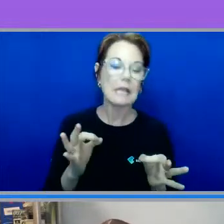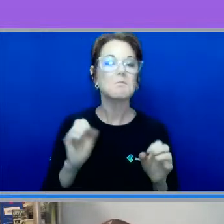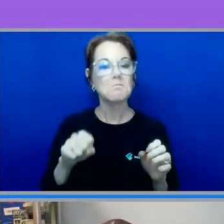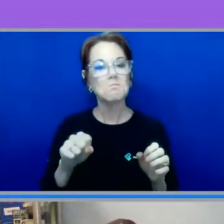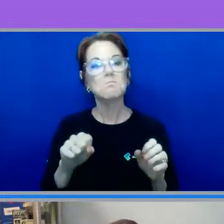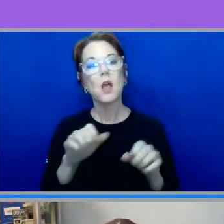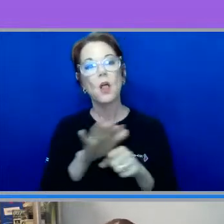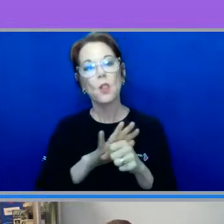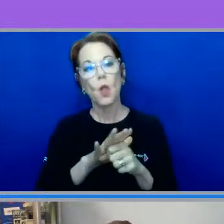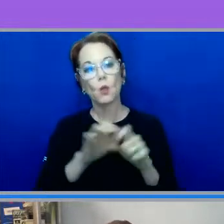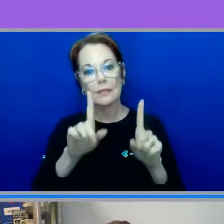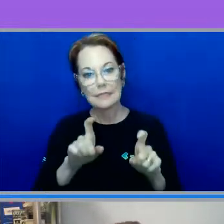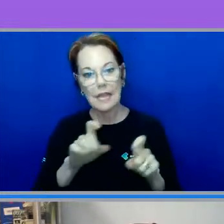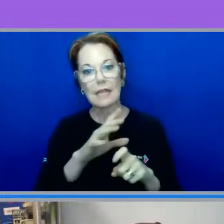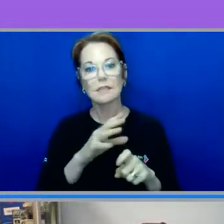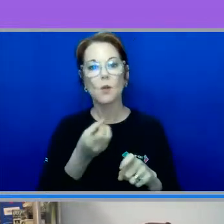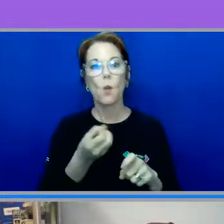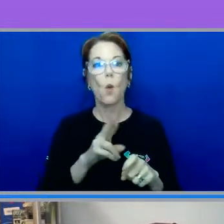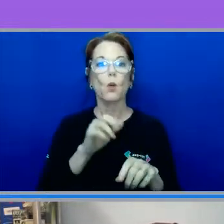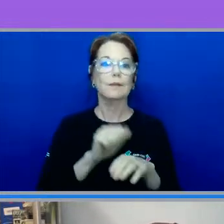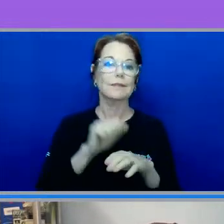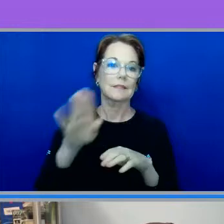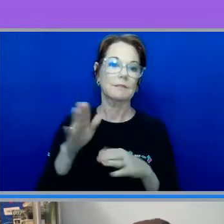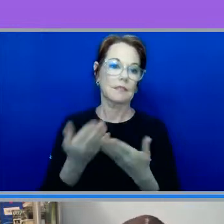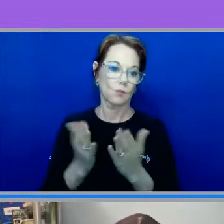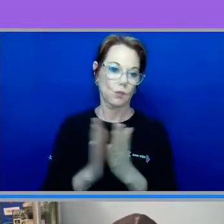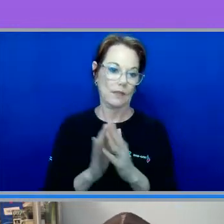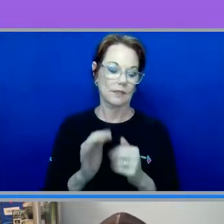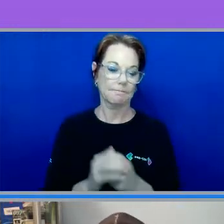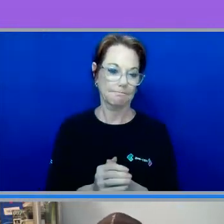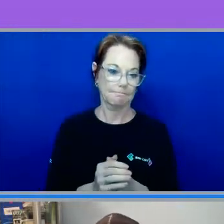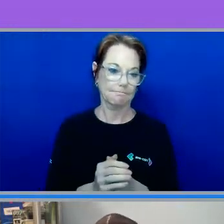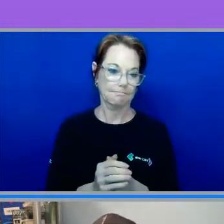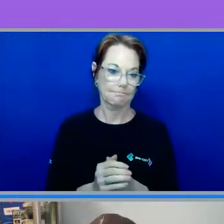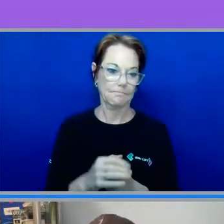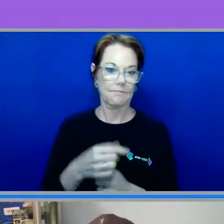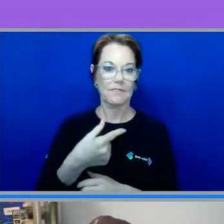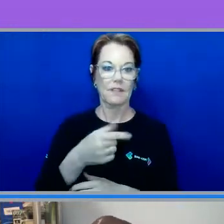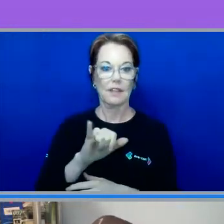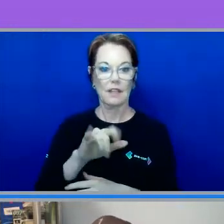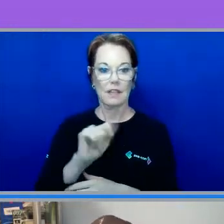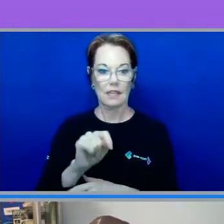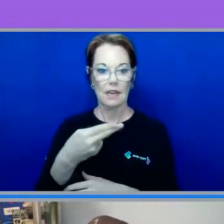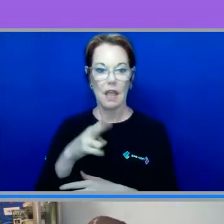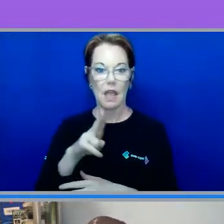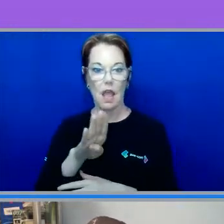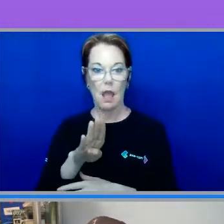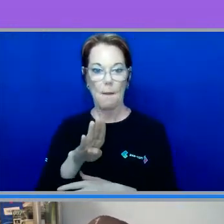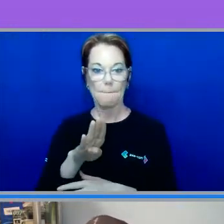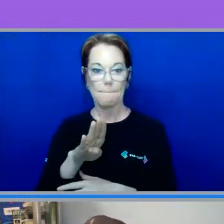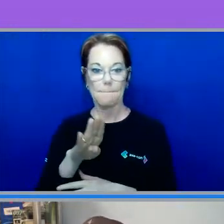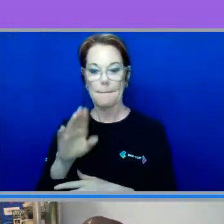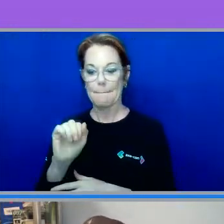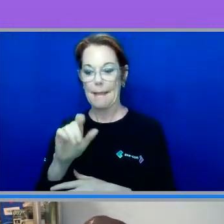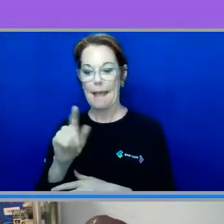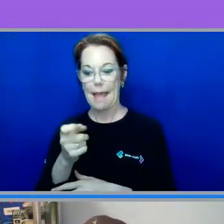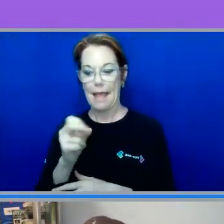testing locally, or when submitting a pull request.